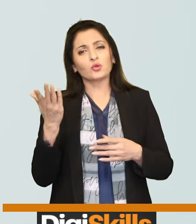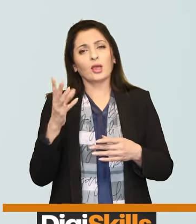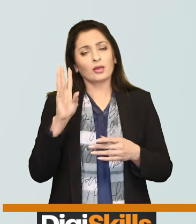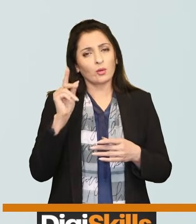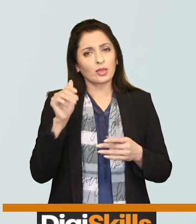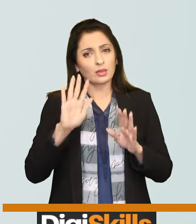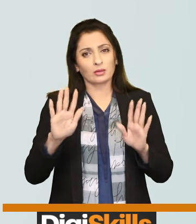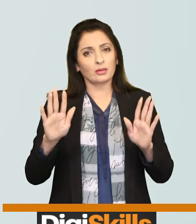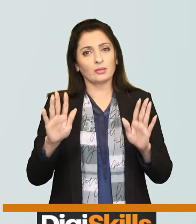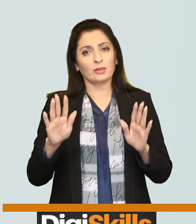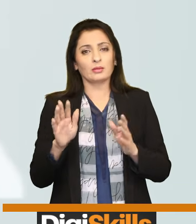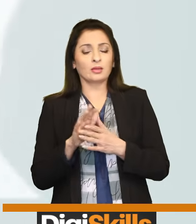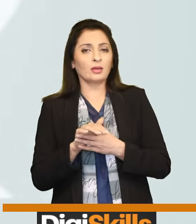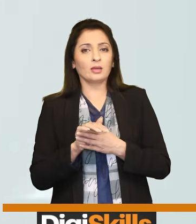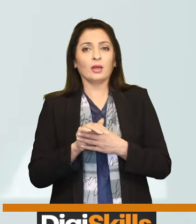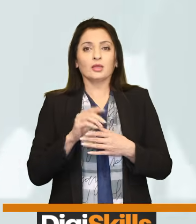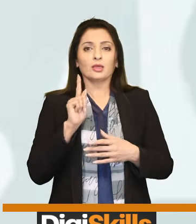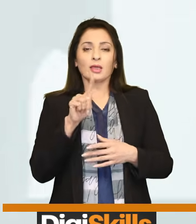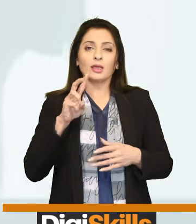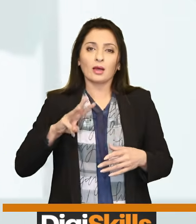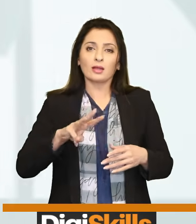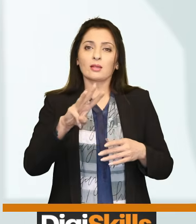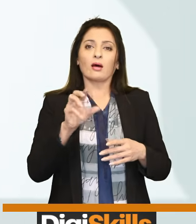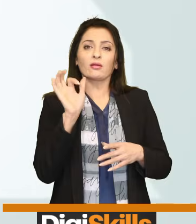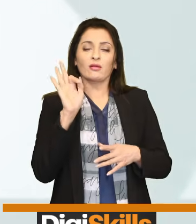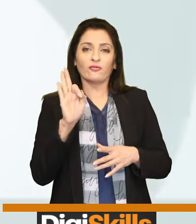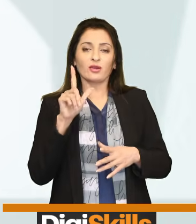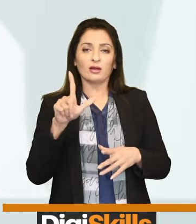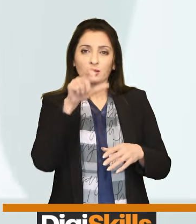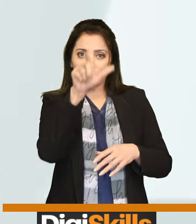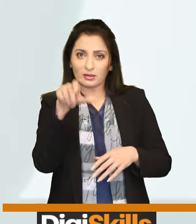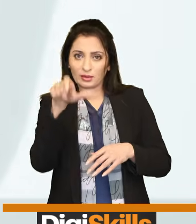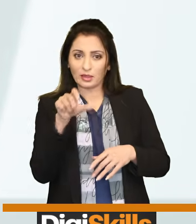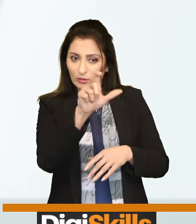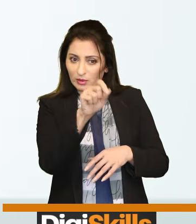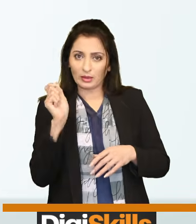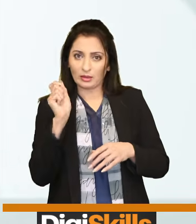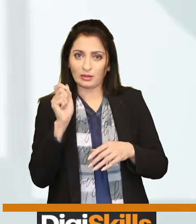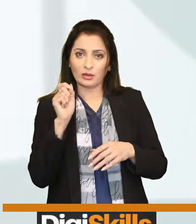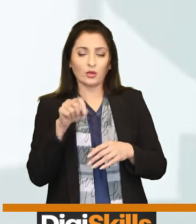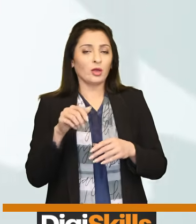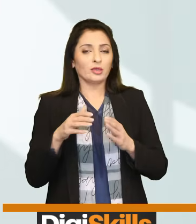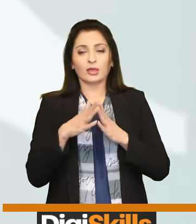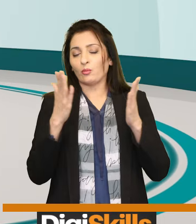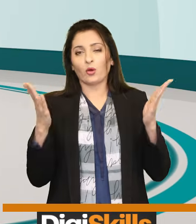But this is just random statistics. A data collected from 1000 of competent freelancers.